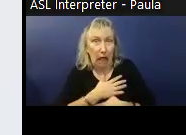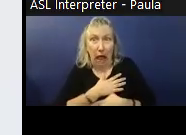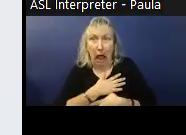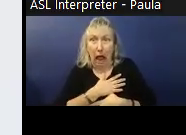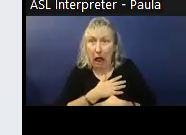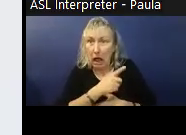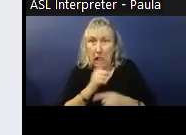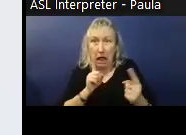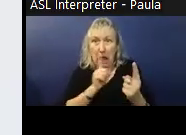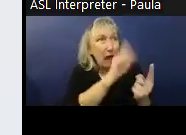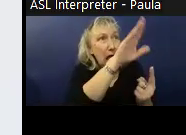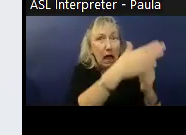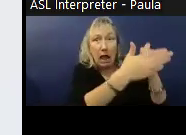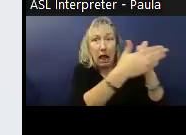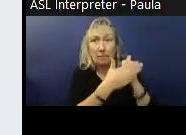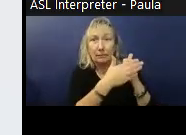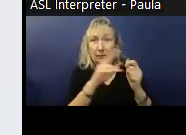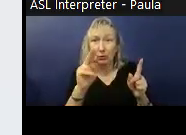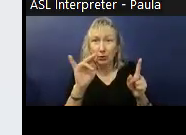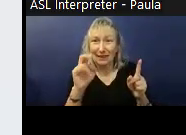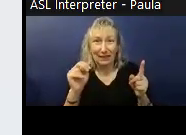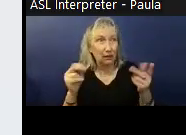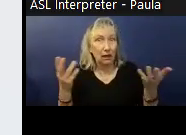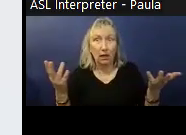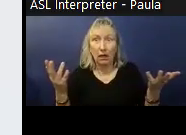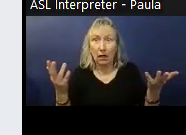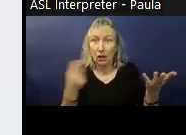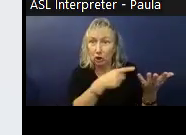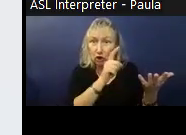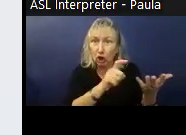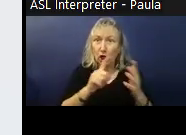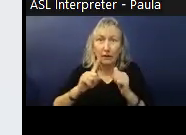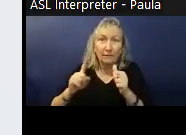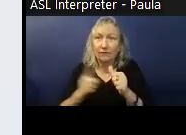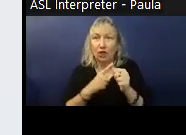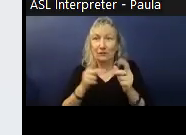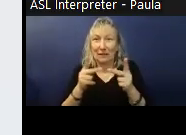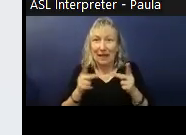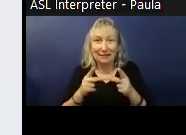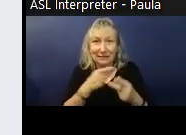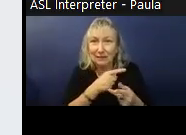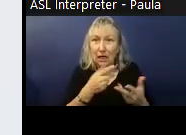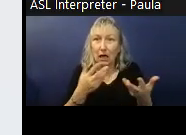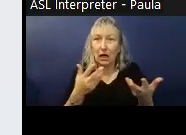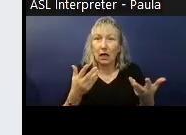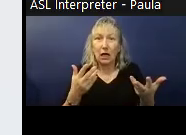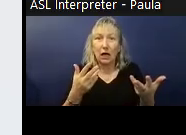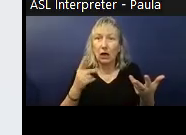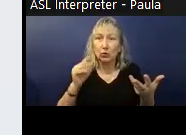And it's can be really like, you know, they've missed out on the opportunity to have that representation during the investigation, which they are,